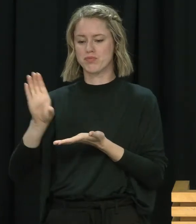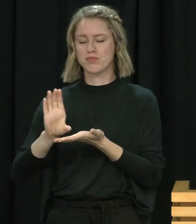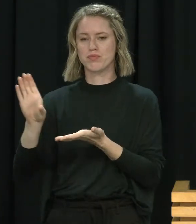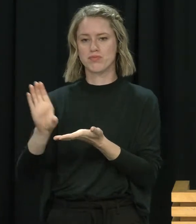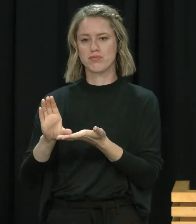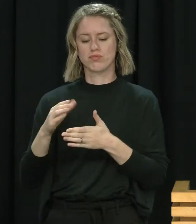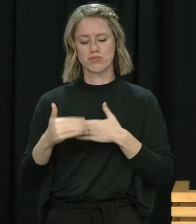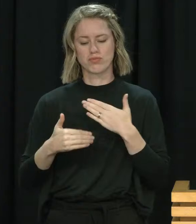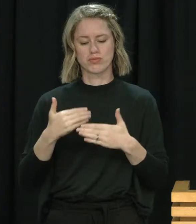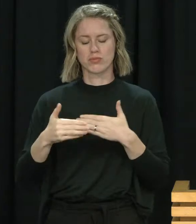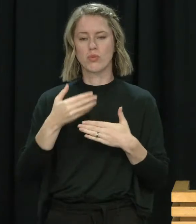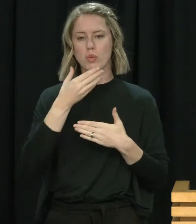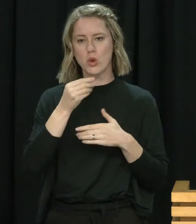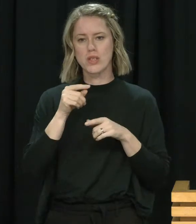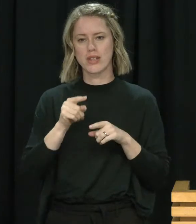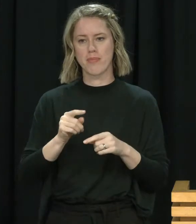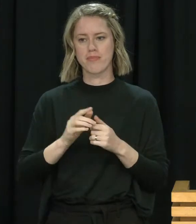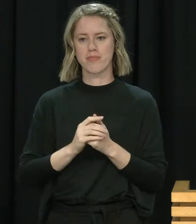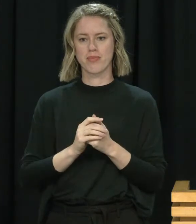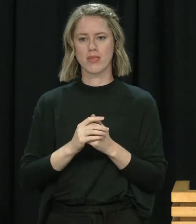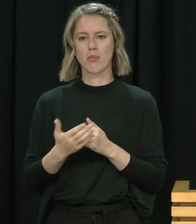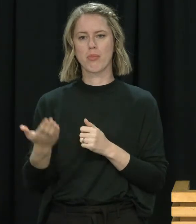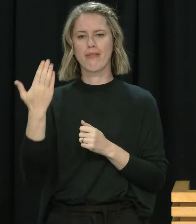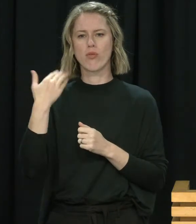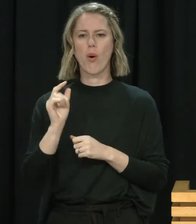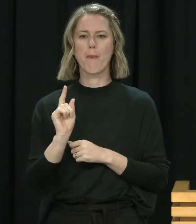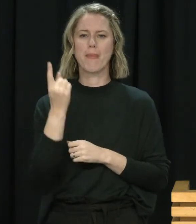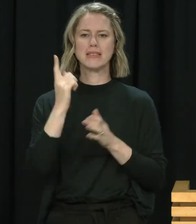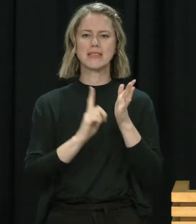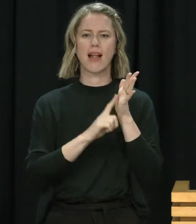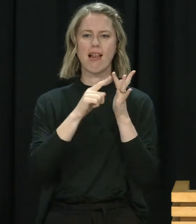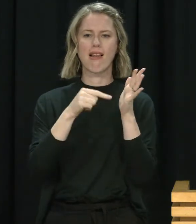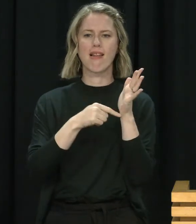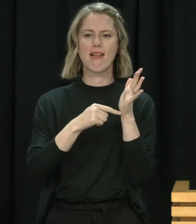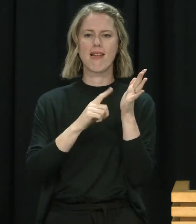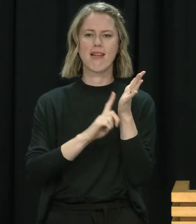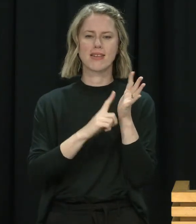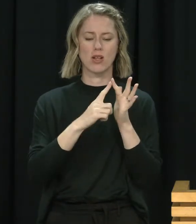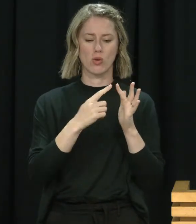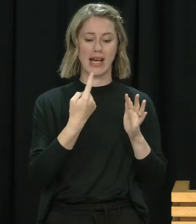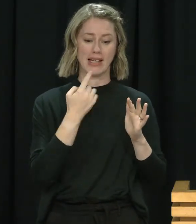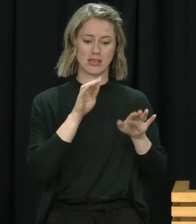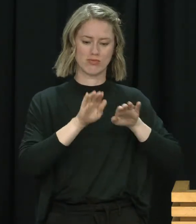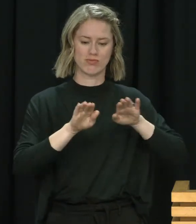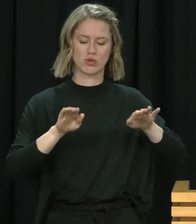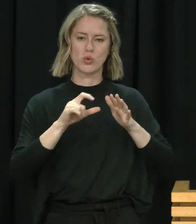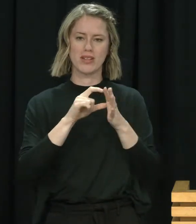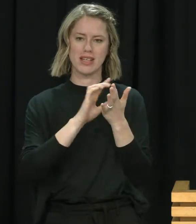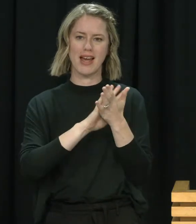bigger numbers of vaccines arriving until mid-July. I